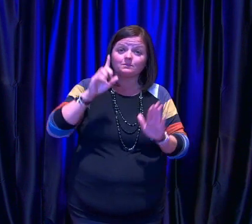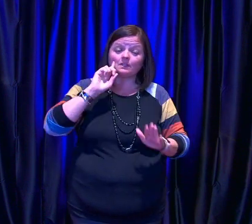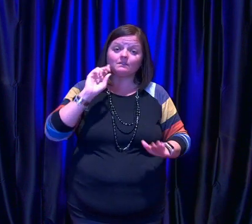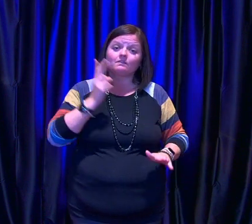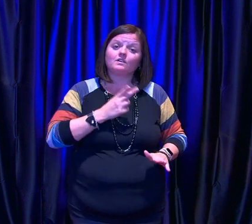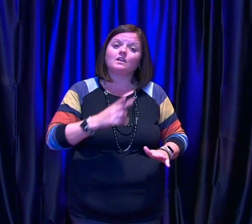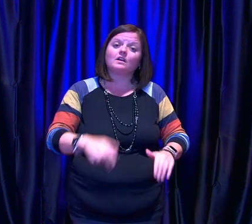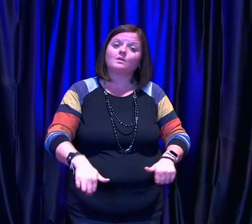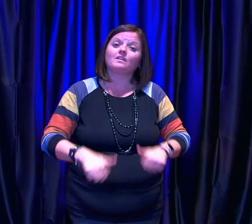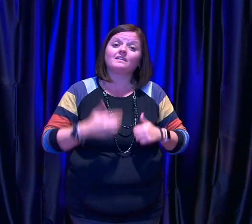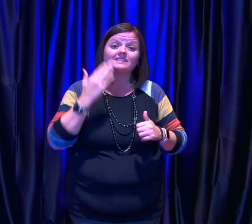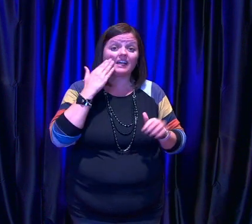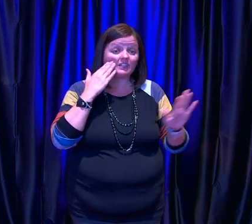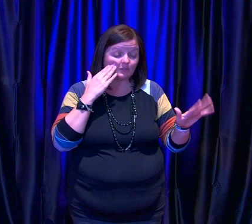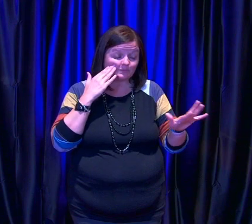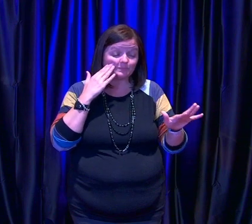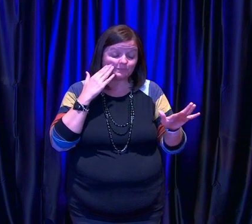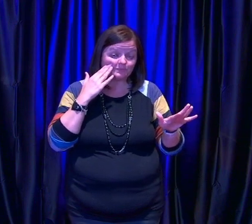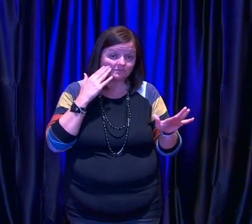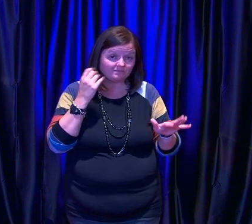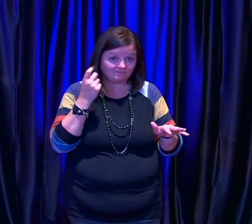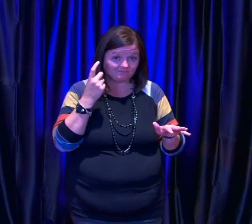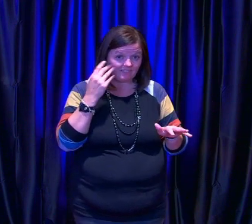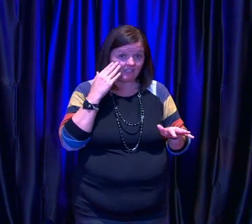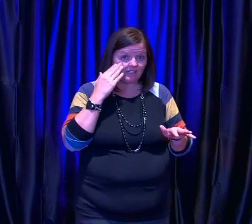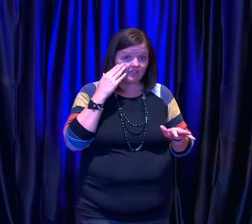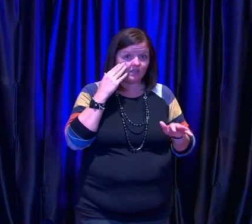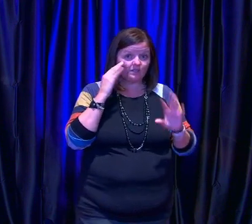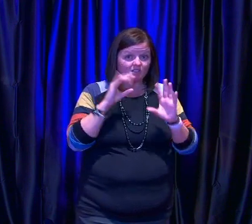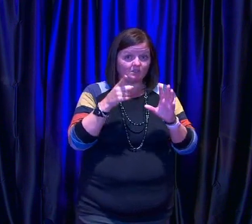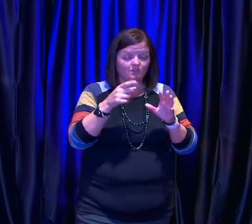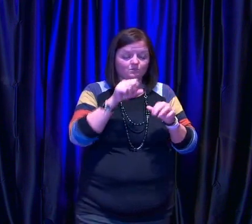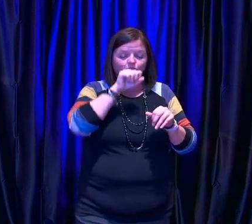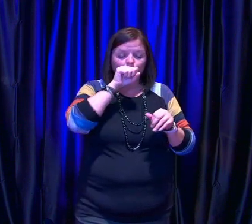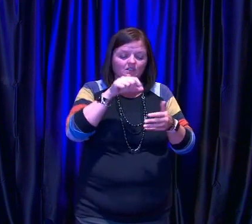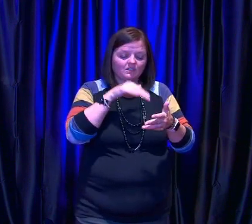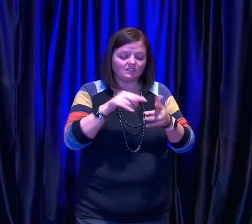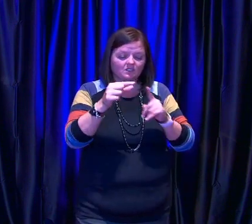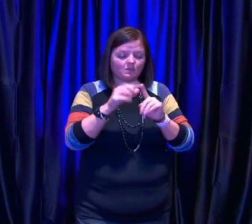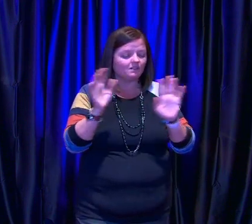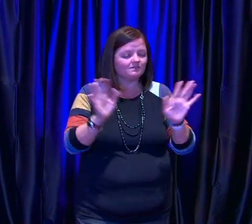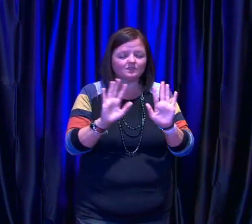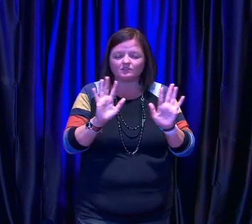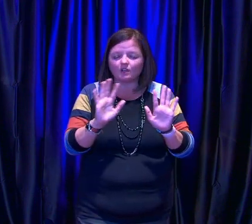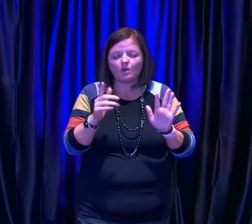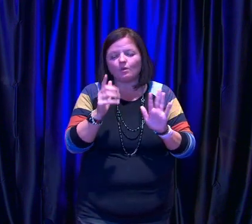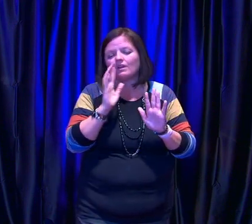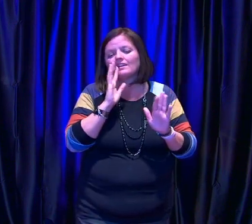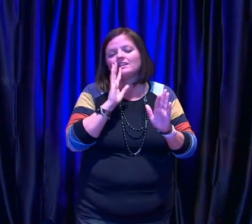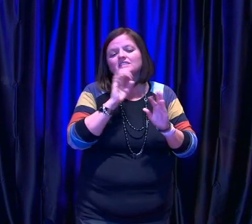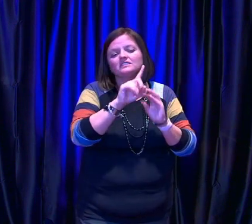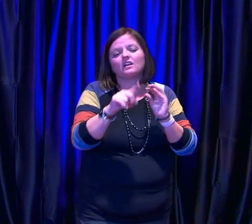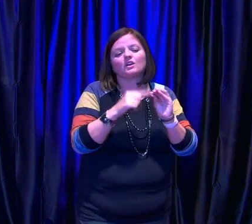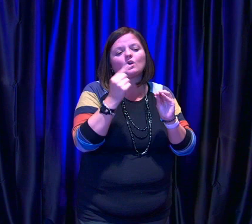now i know some of you who love to study the word of God are going to say oh no he's talking only about going to heaven